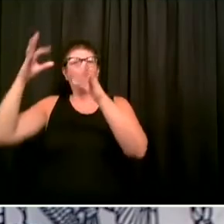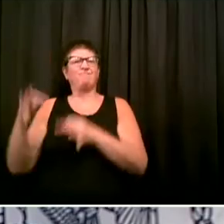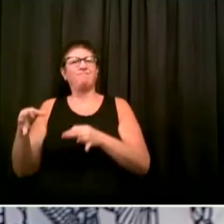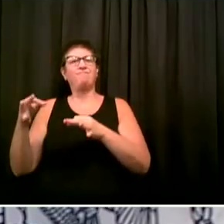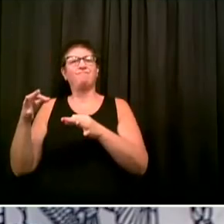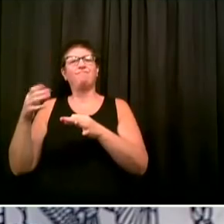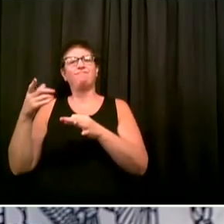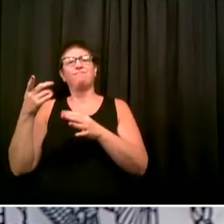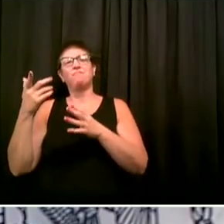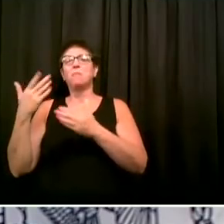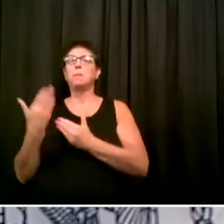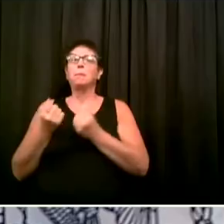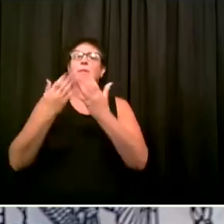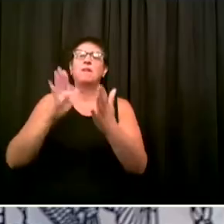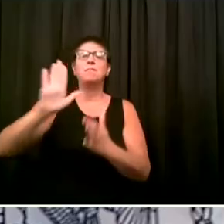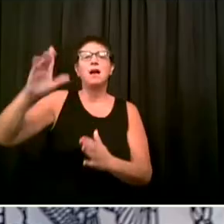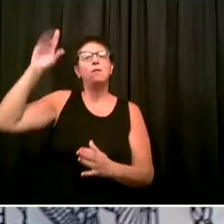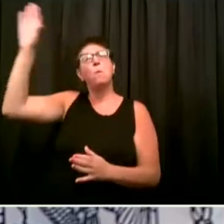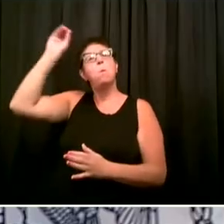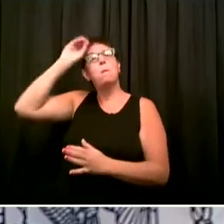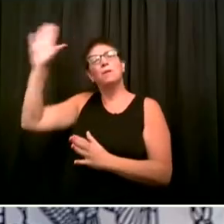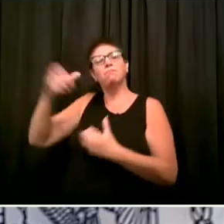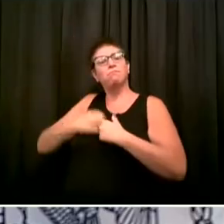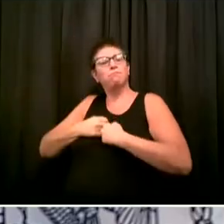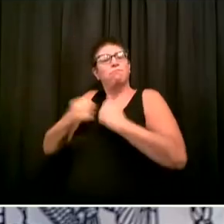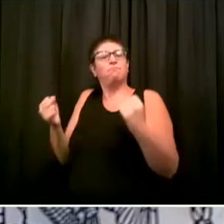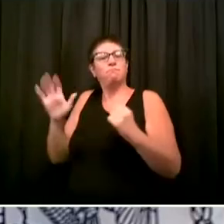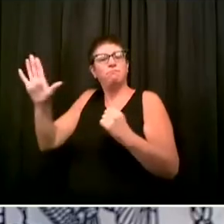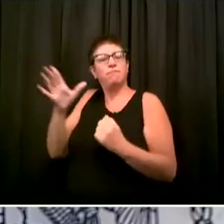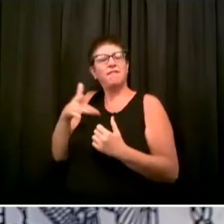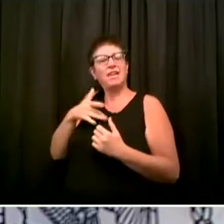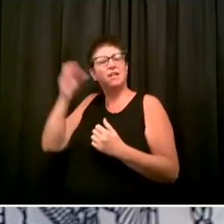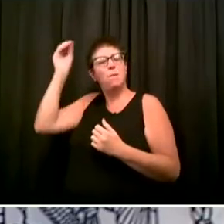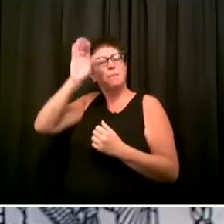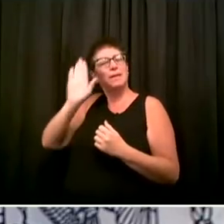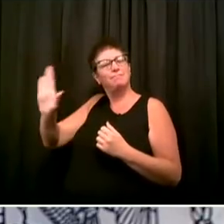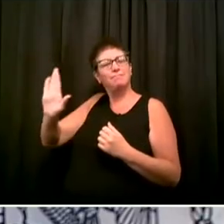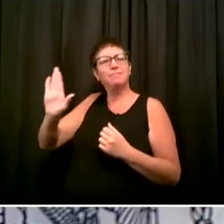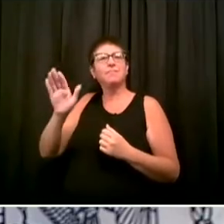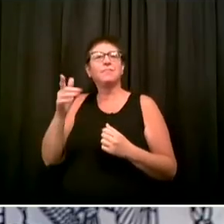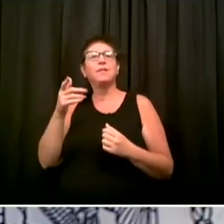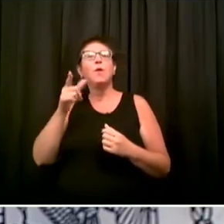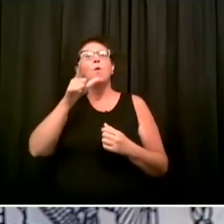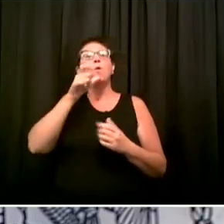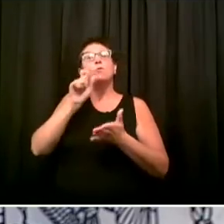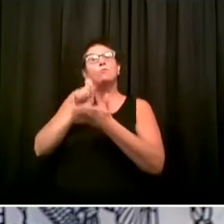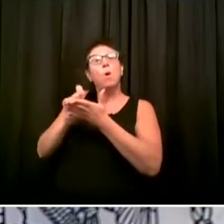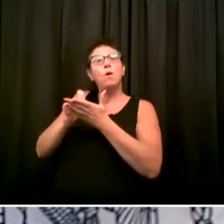A AHE . DID IWATN TO THANK HIM.